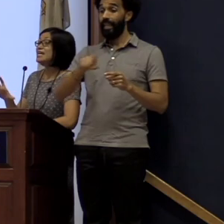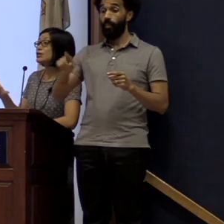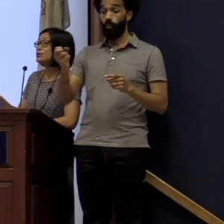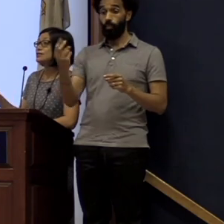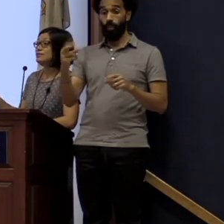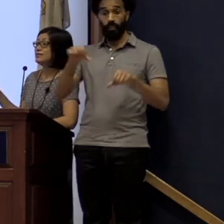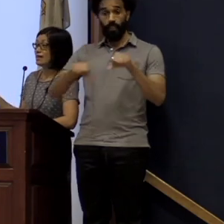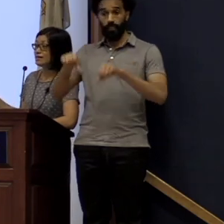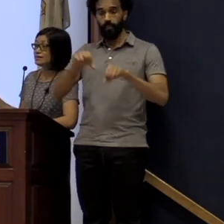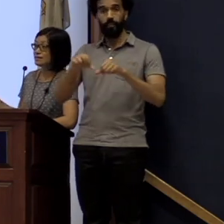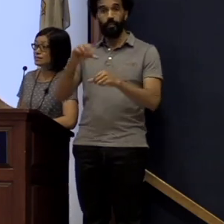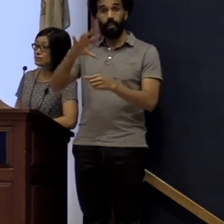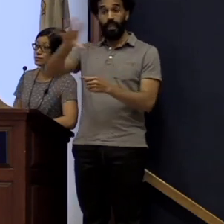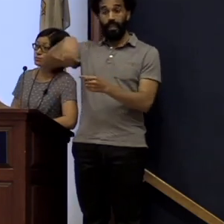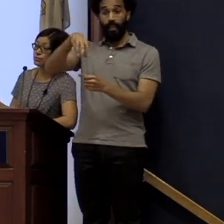inclusive science in a middle school